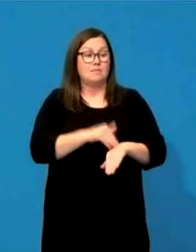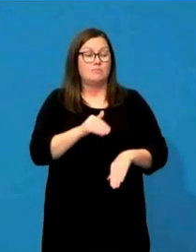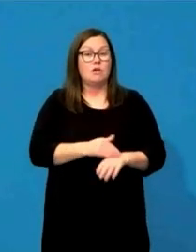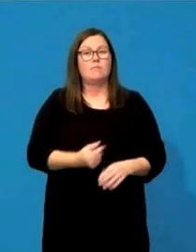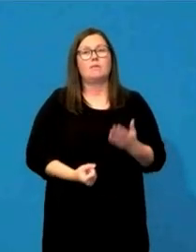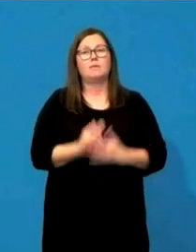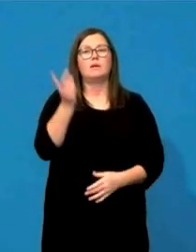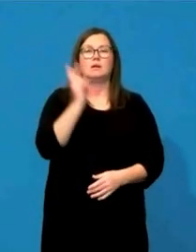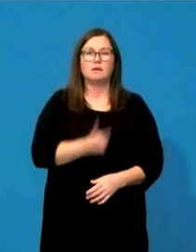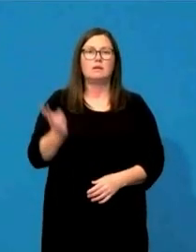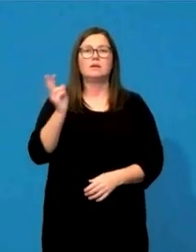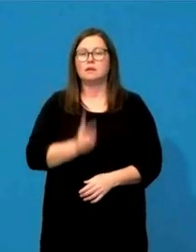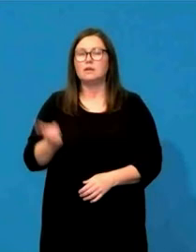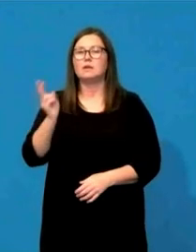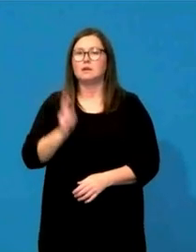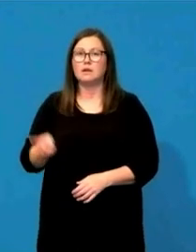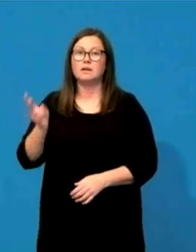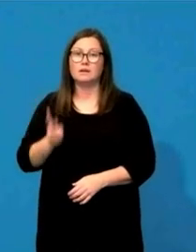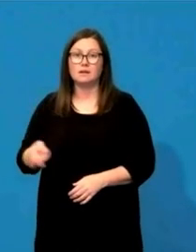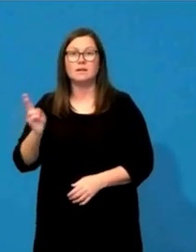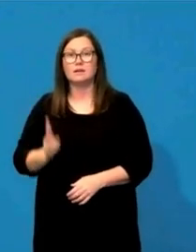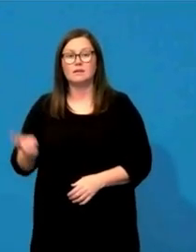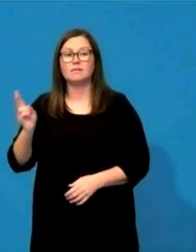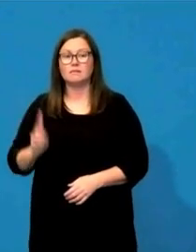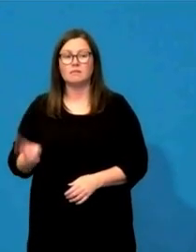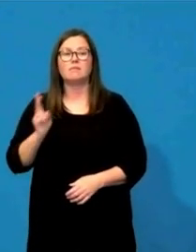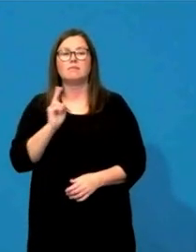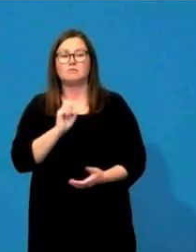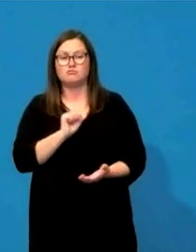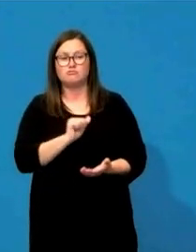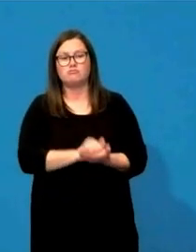It is. CHAIR: I suspect. Yes. CHAIR: All right.